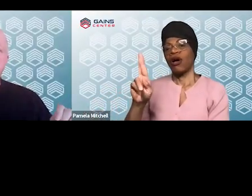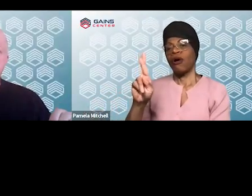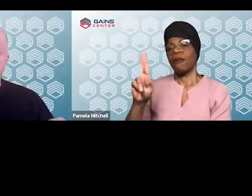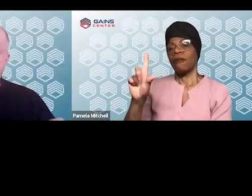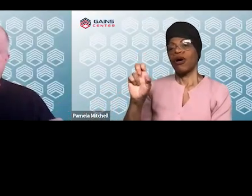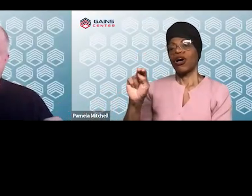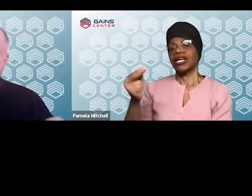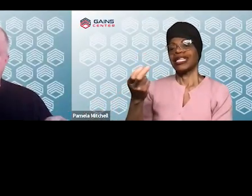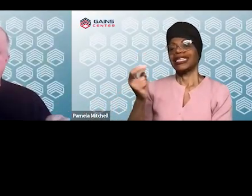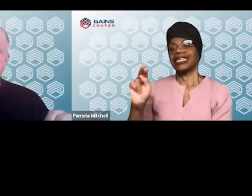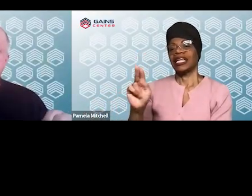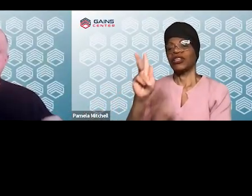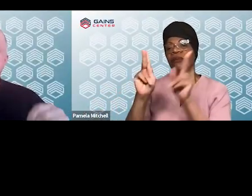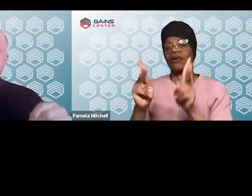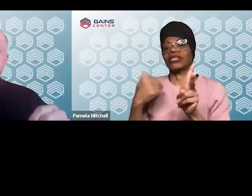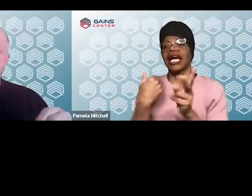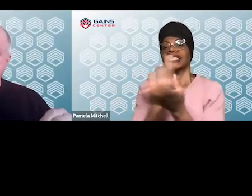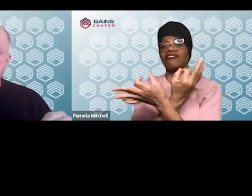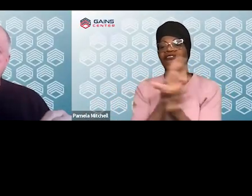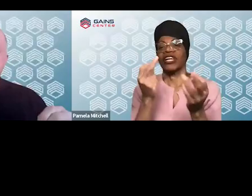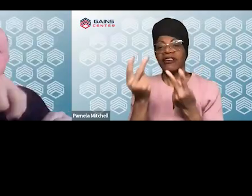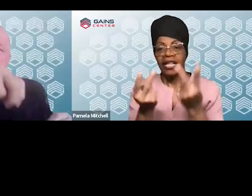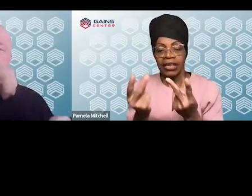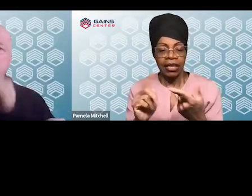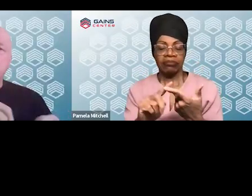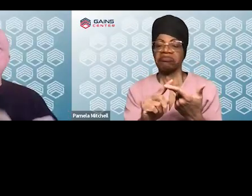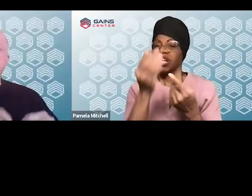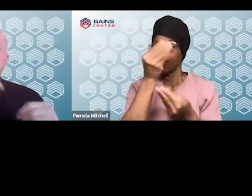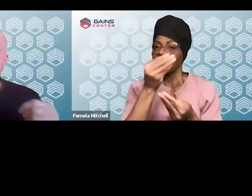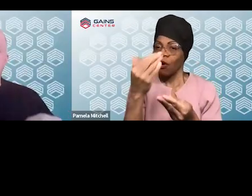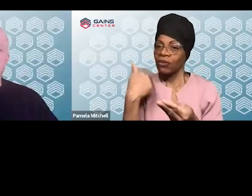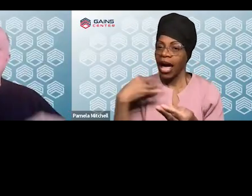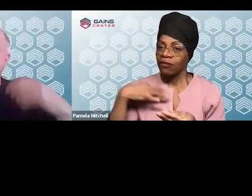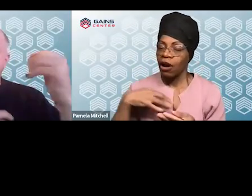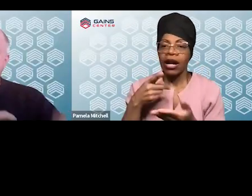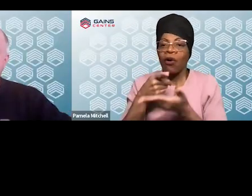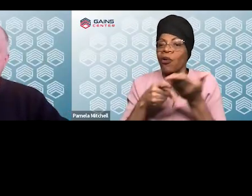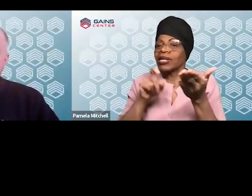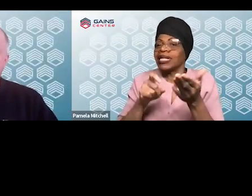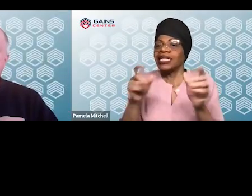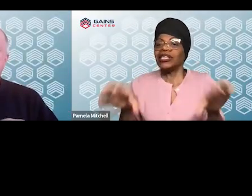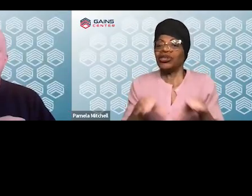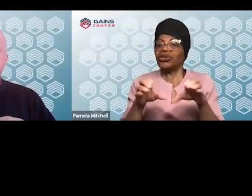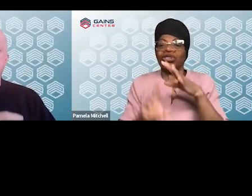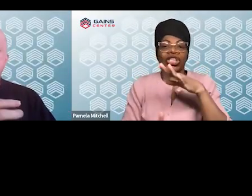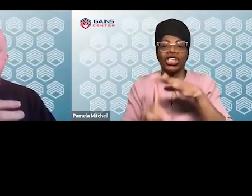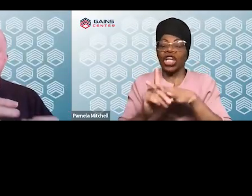they get told they have credit that they just need to show up, they can get credit, and they can get even more credit for showing up,